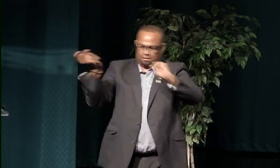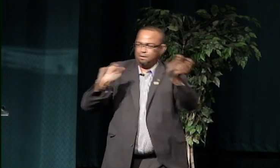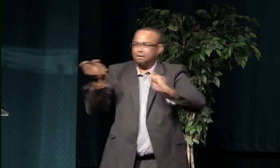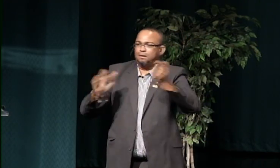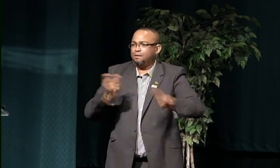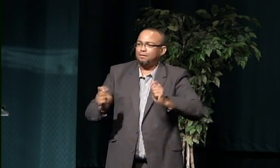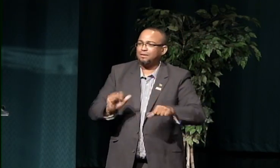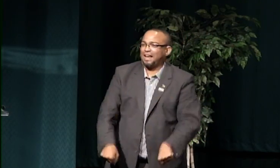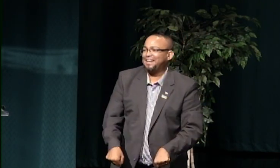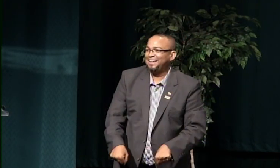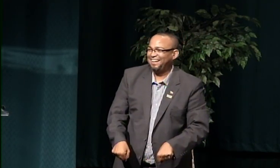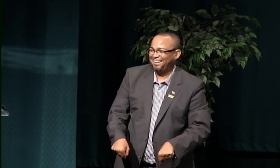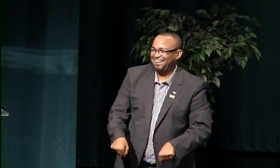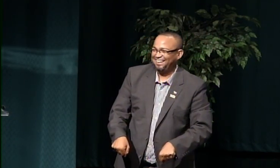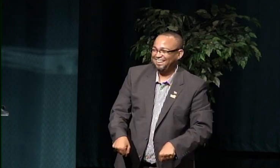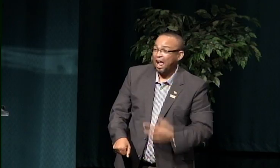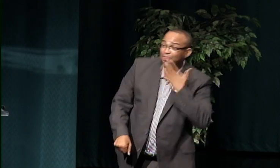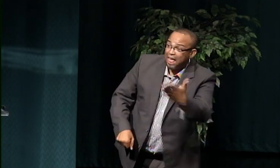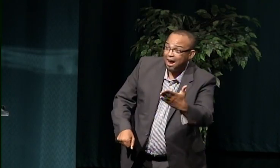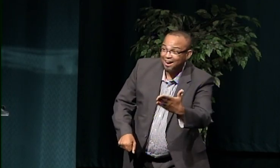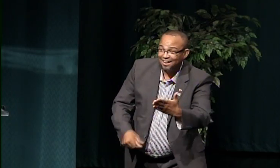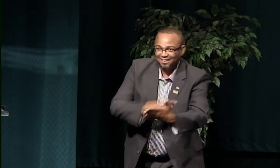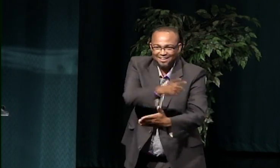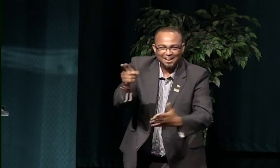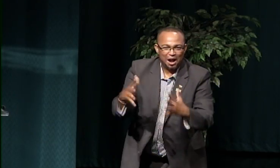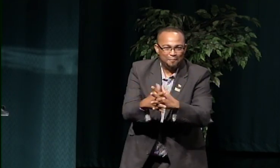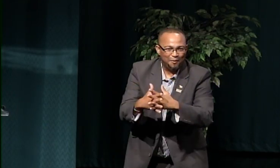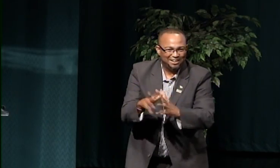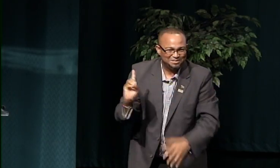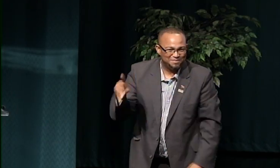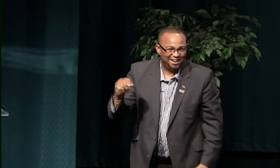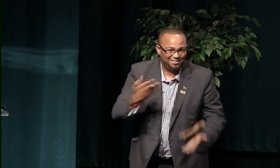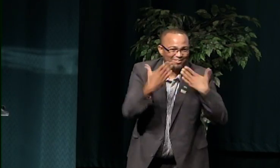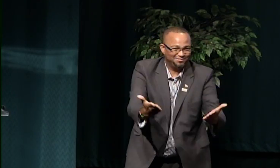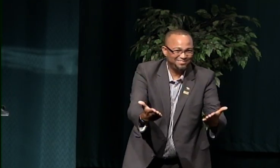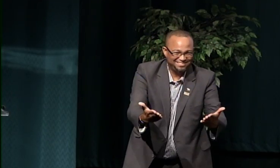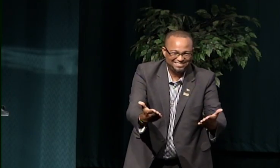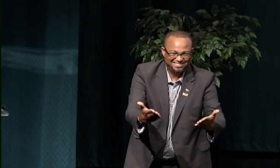And we made these demands in the deaf education system